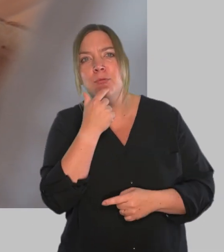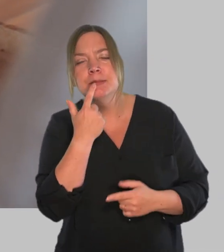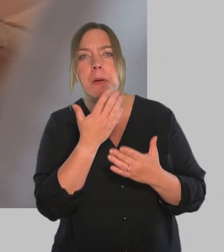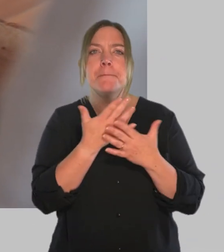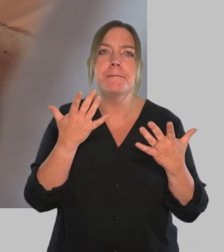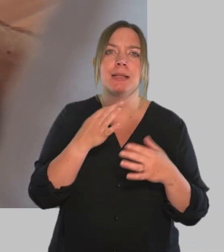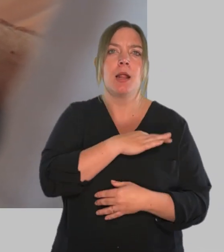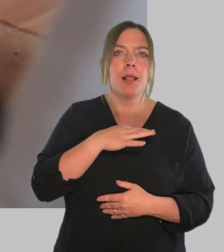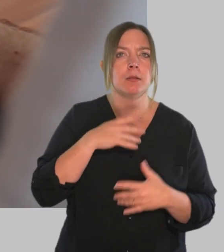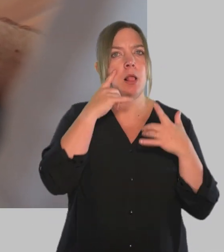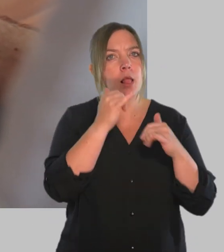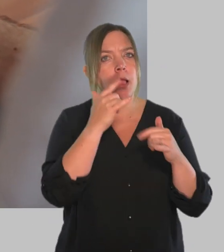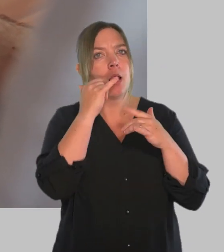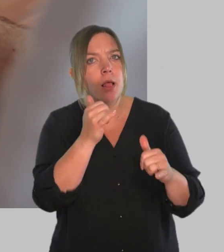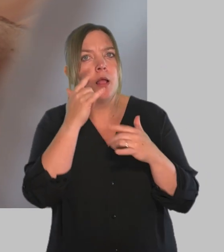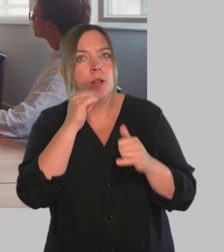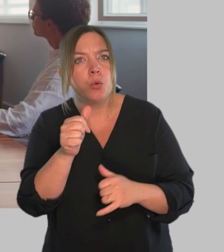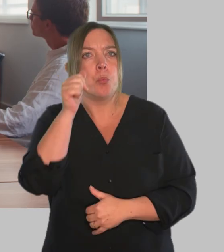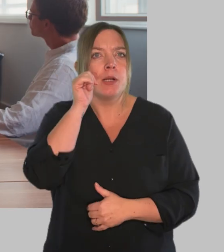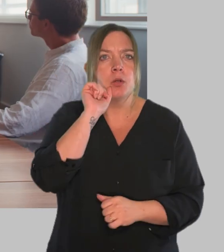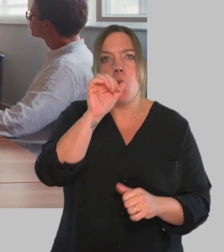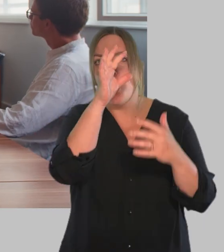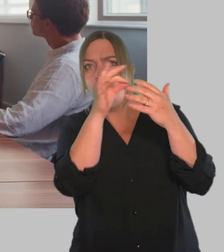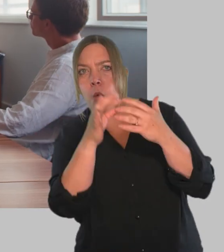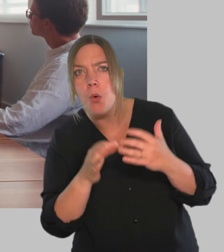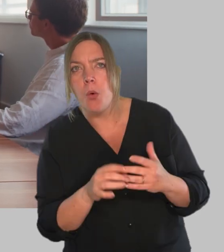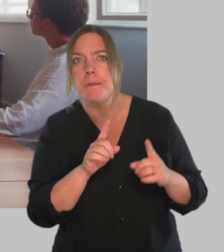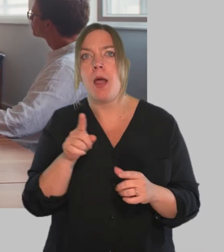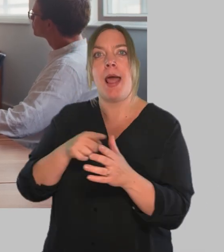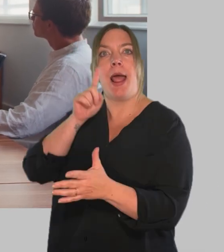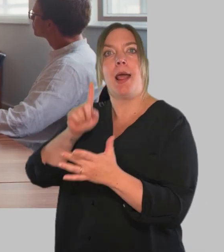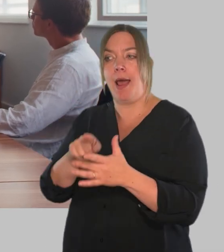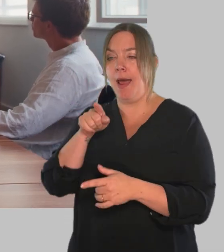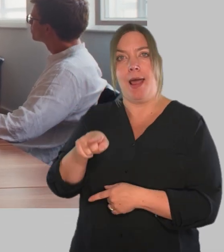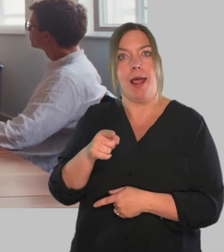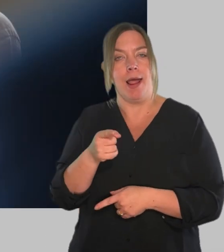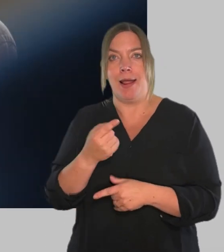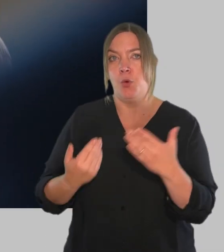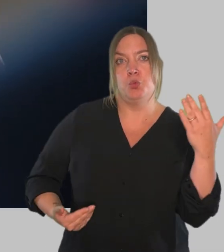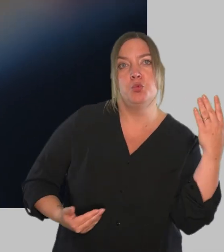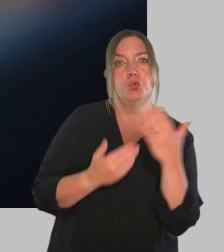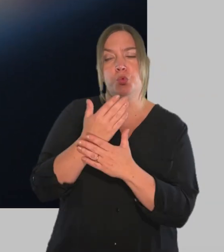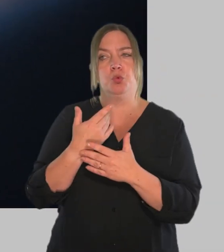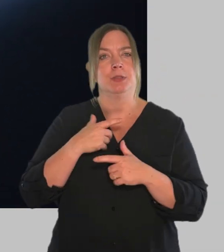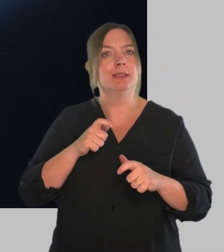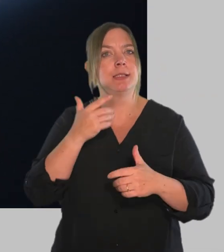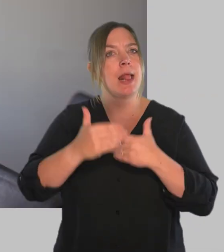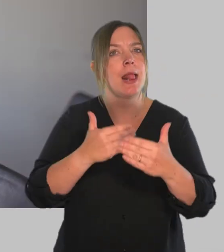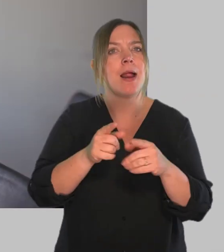the right balance of regulation versus speed to implementation. We're getting better at managing the sort of deep learning, imaging-based tools,